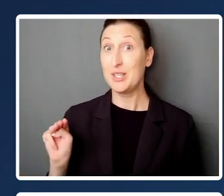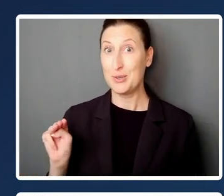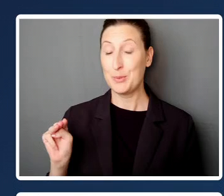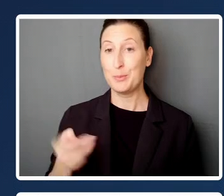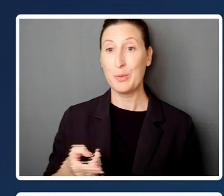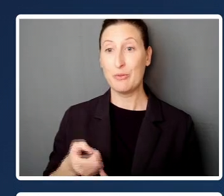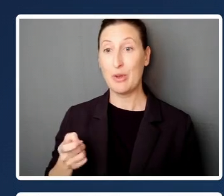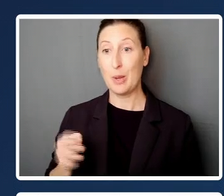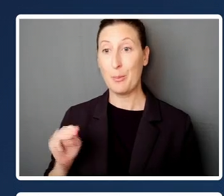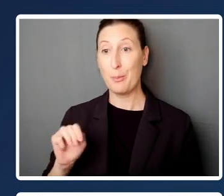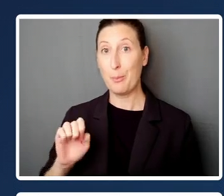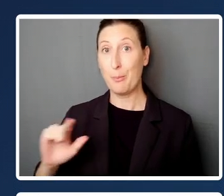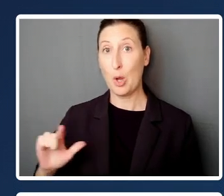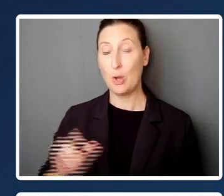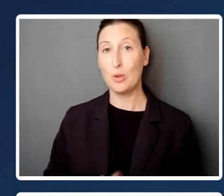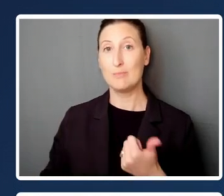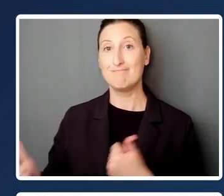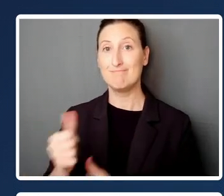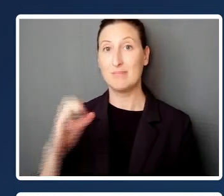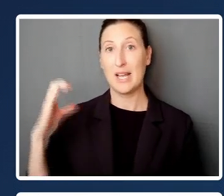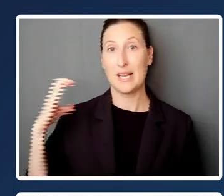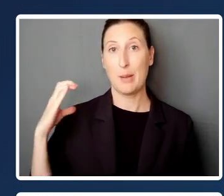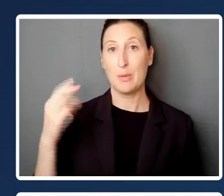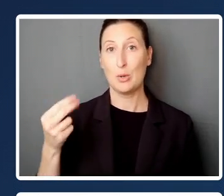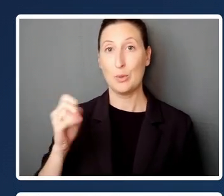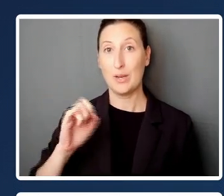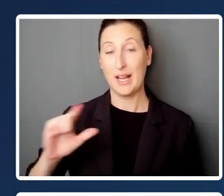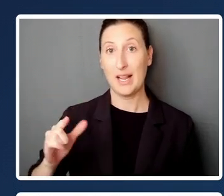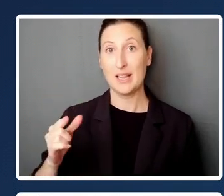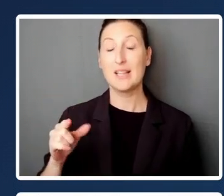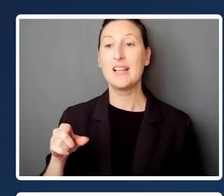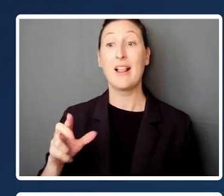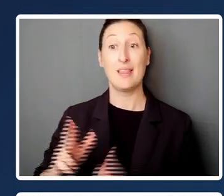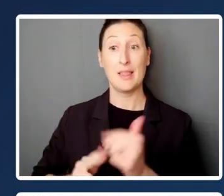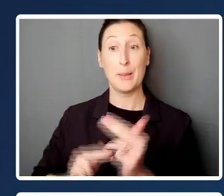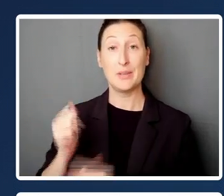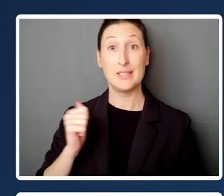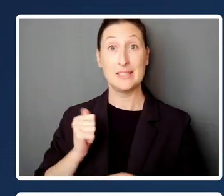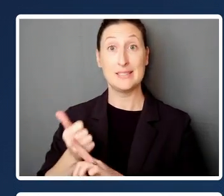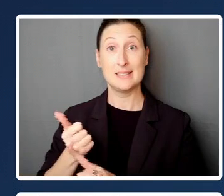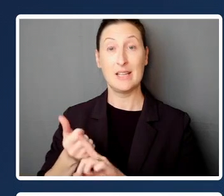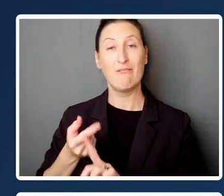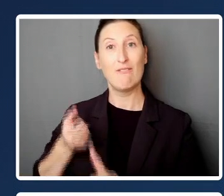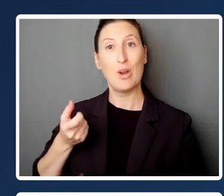Hill in a building from 1914 that was originally built to be the main post office for Washington,